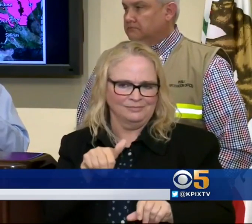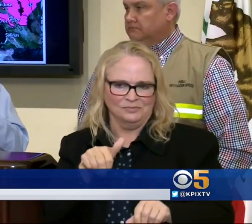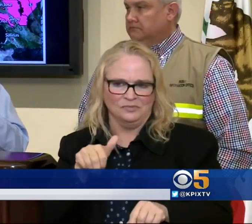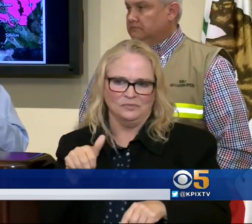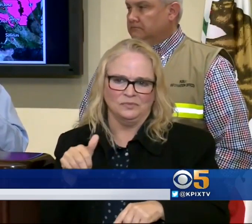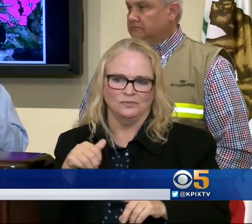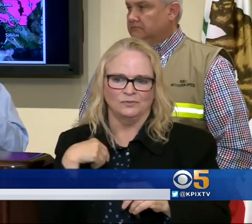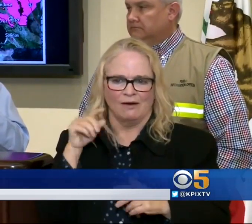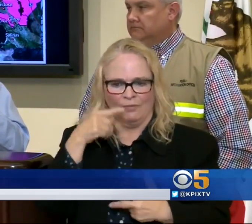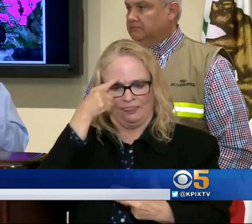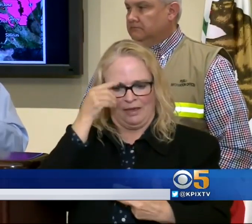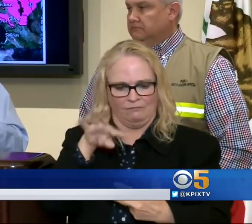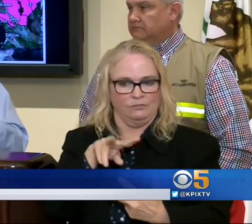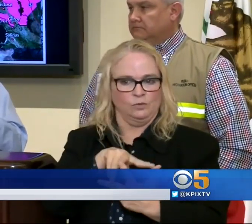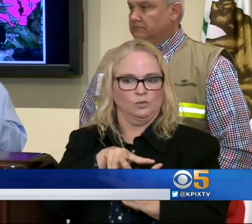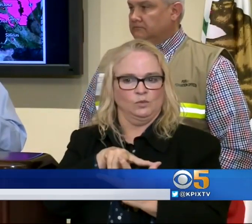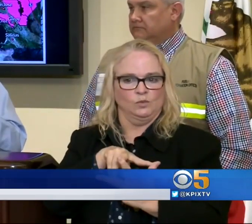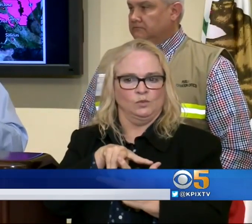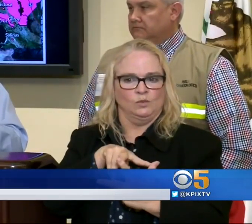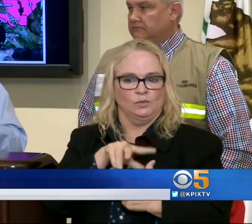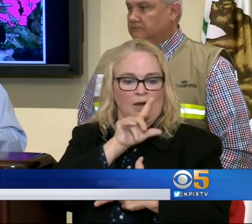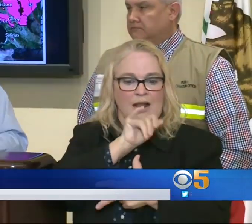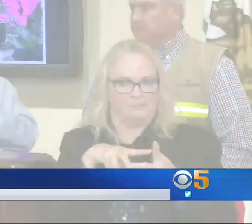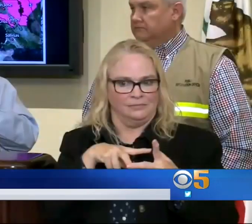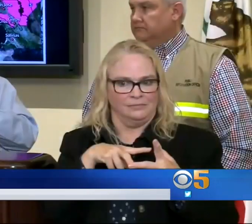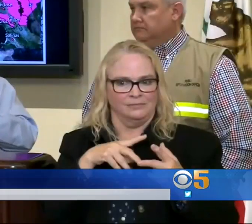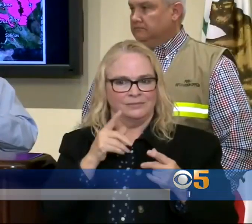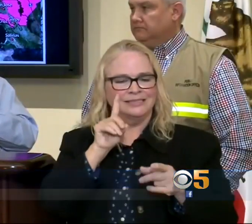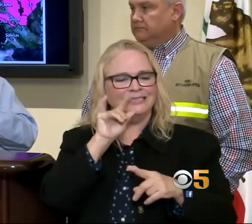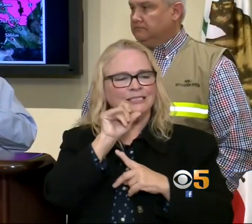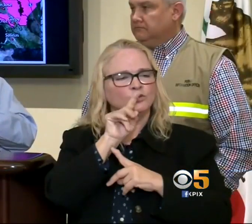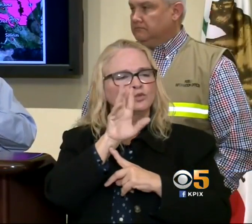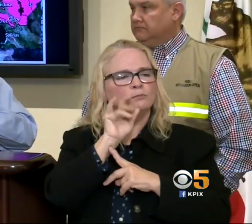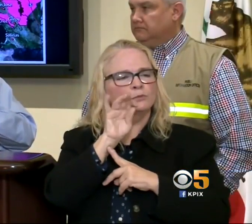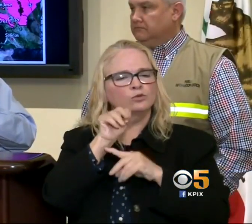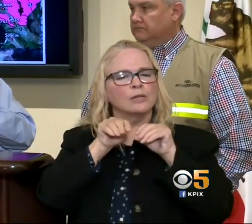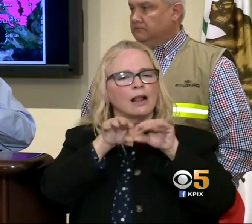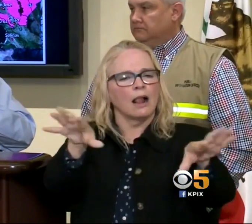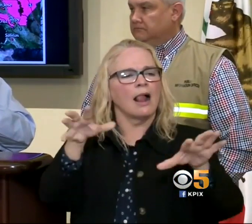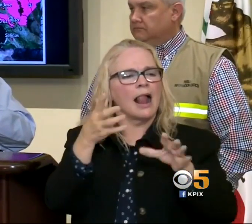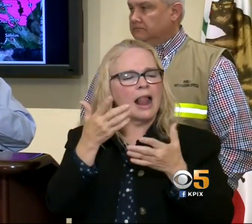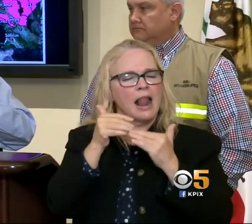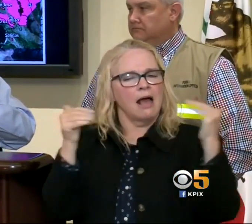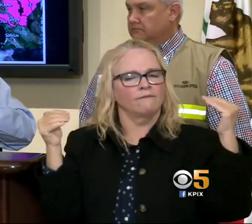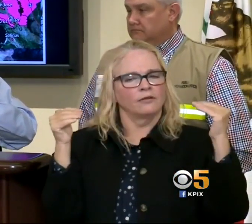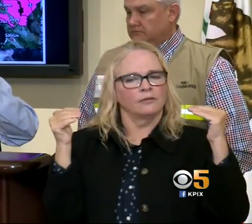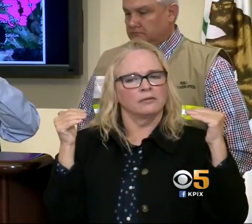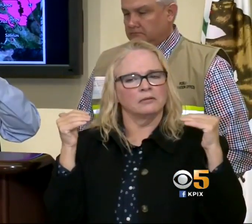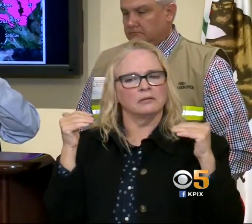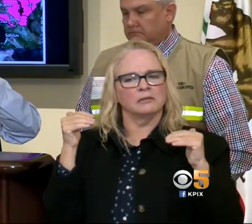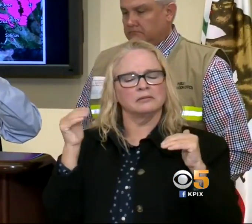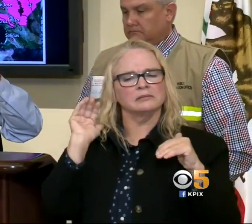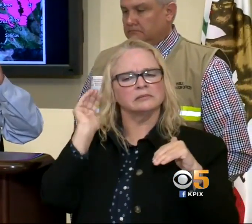TURNED OFF YOUR POWER BECAUSE IT WAS SO WINDY THAT DAY? YES, I THINK SO.